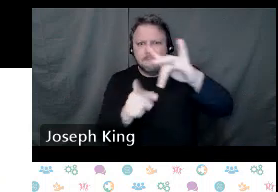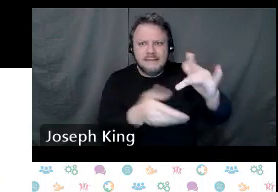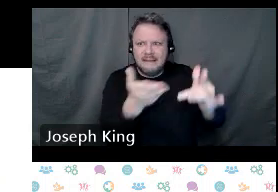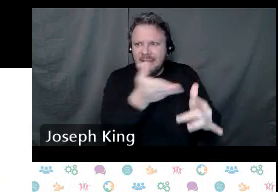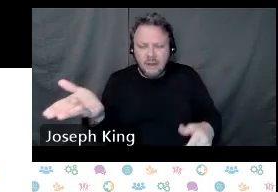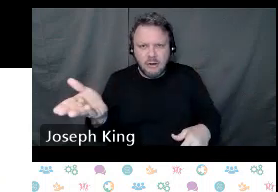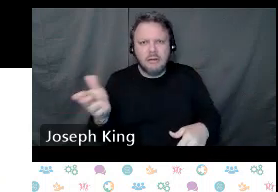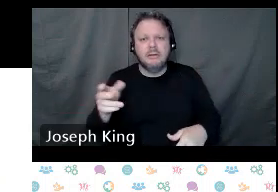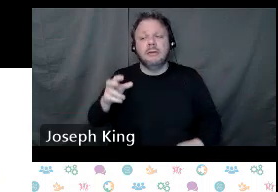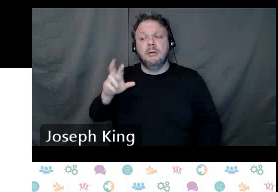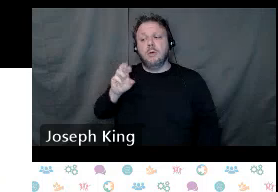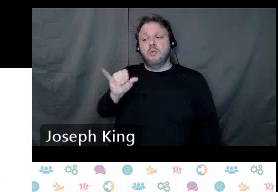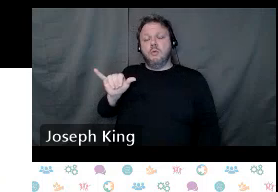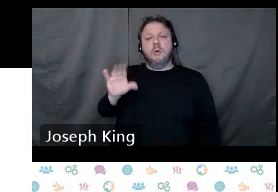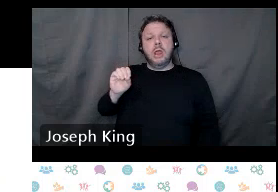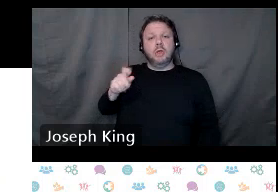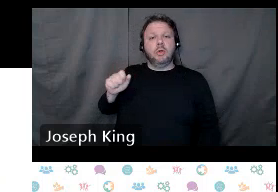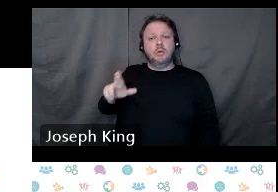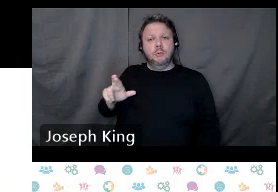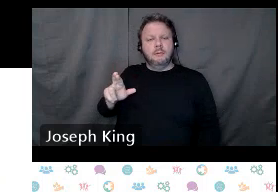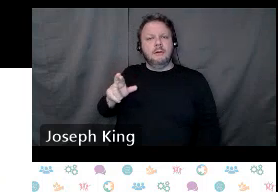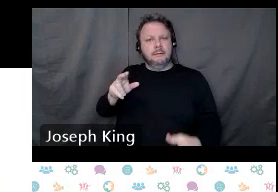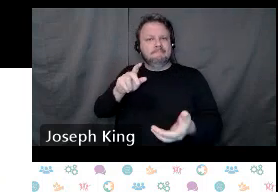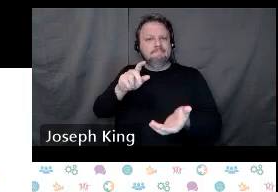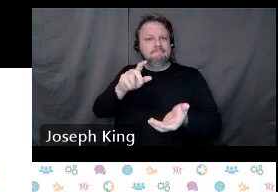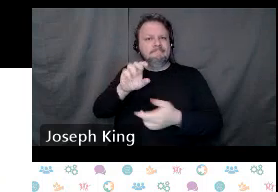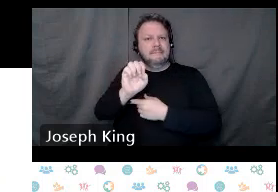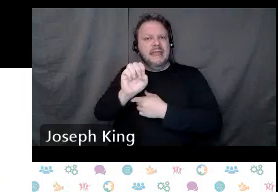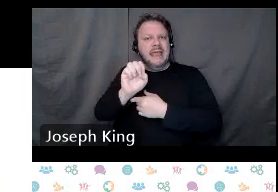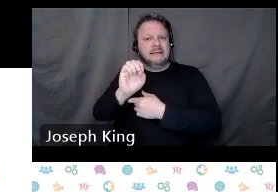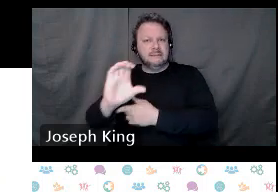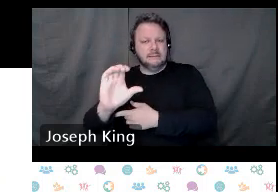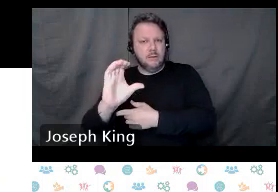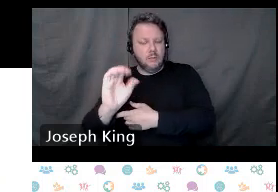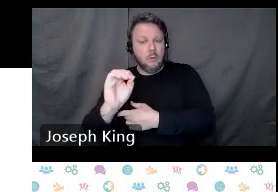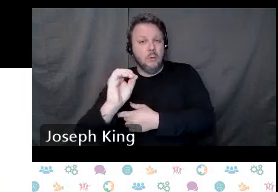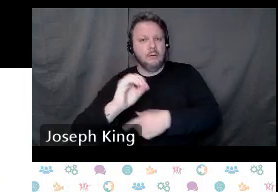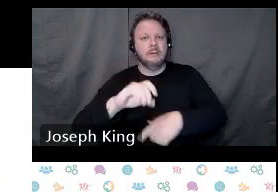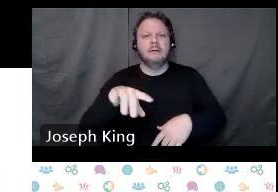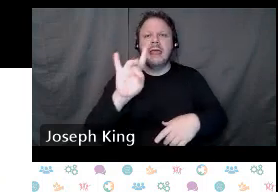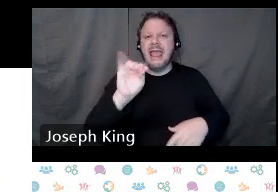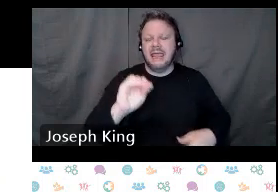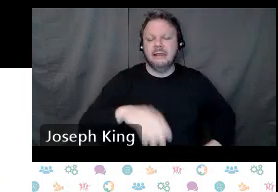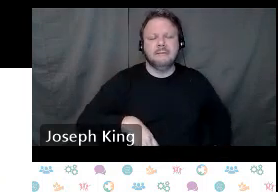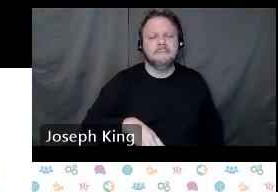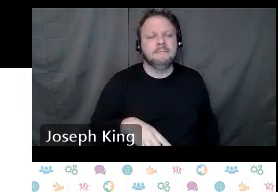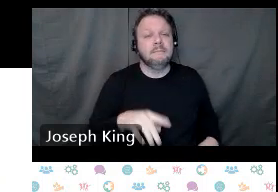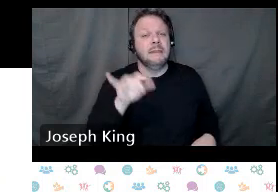Former Governor Roy Cooper issued the executive Order 280 this executive order.